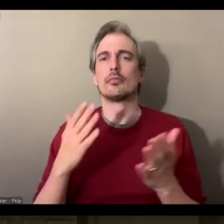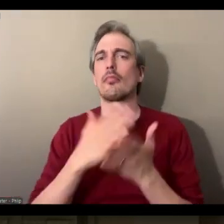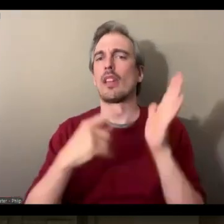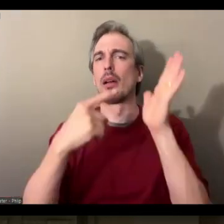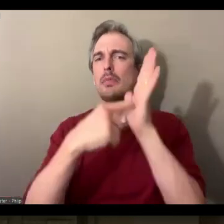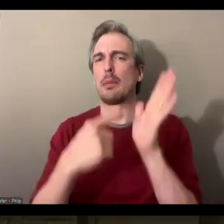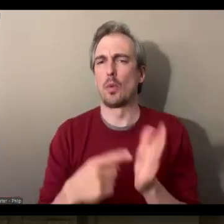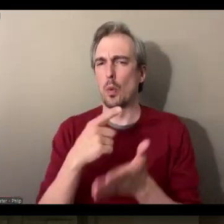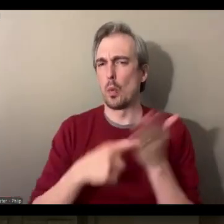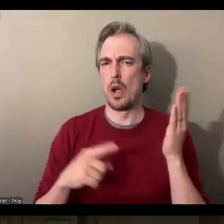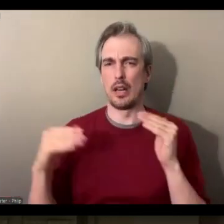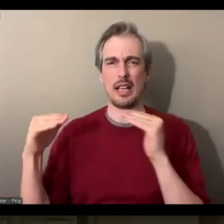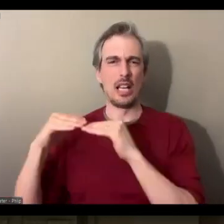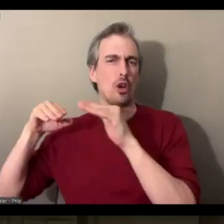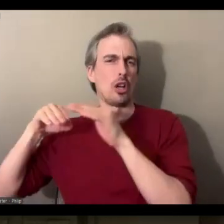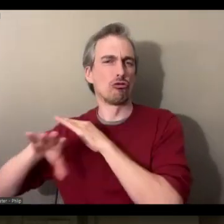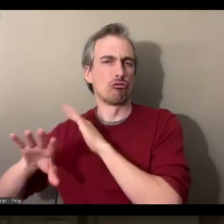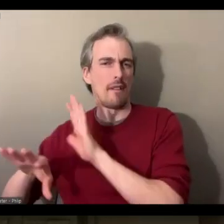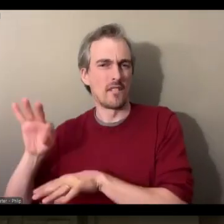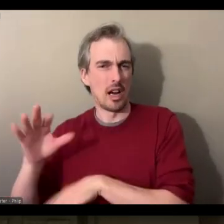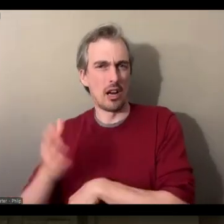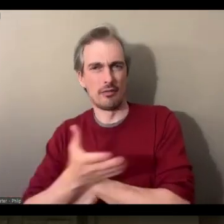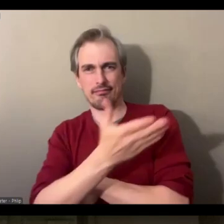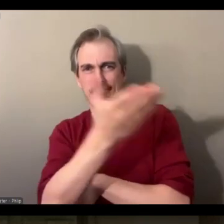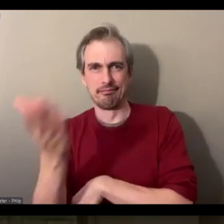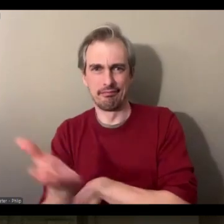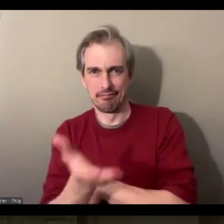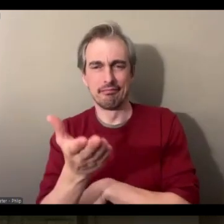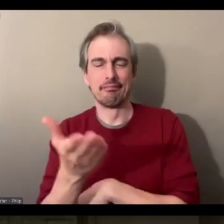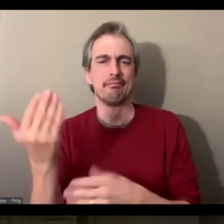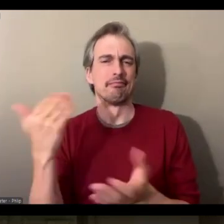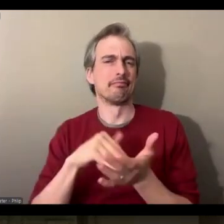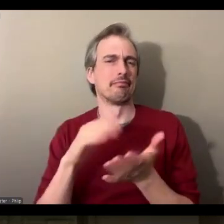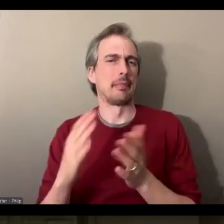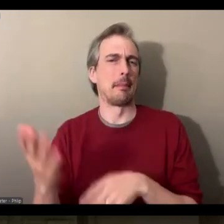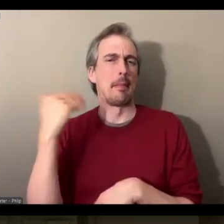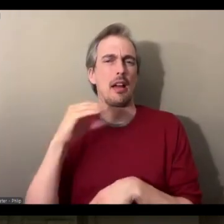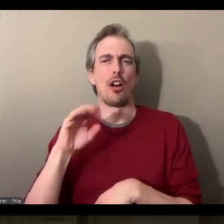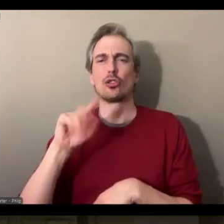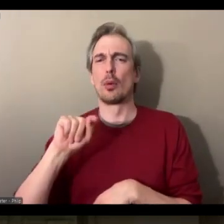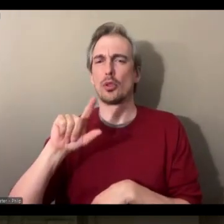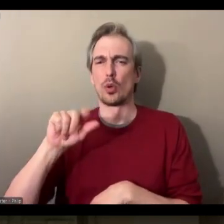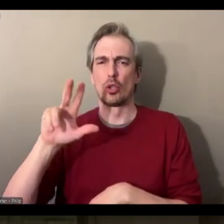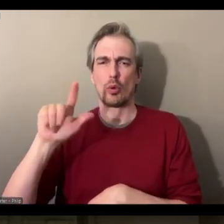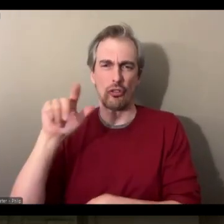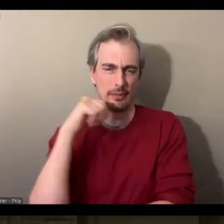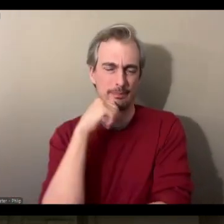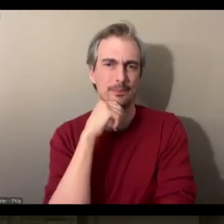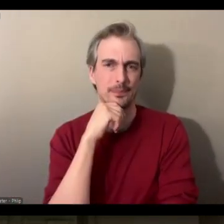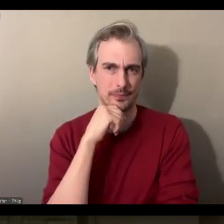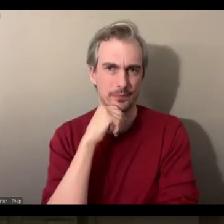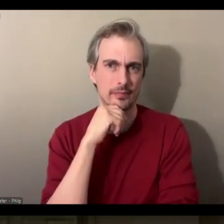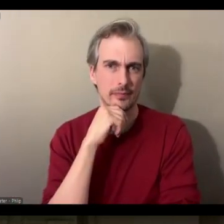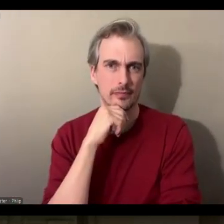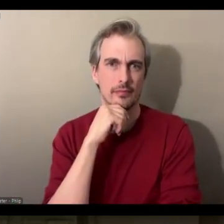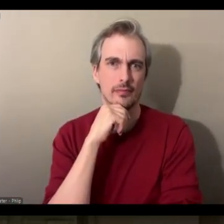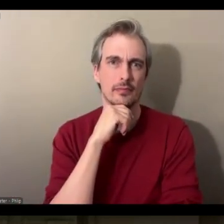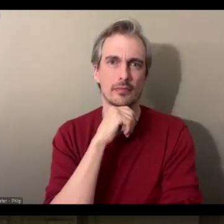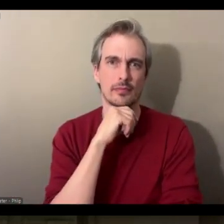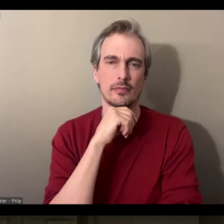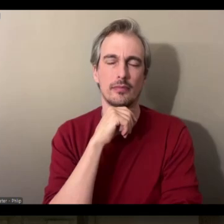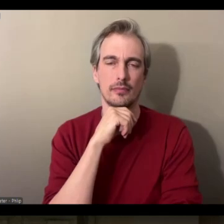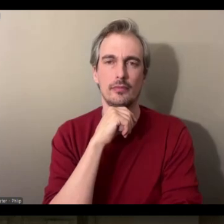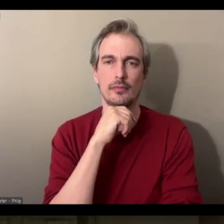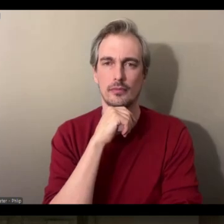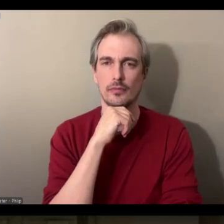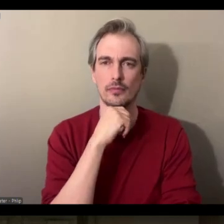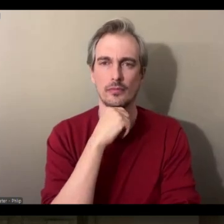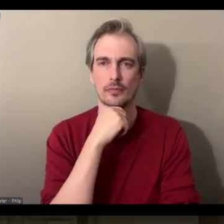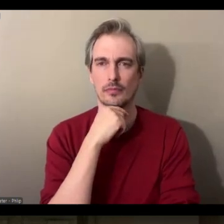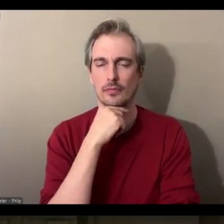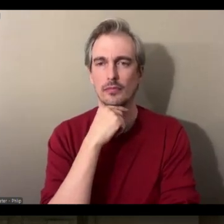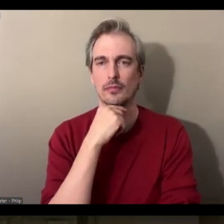A graph that has all of these different types of issues. Now we're on a table that has the